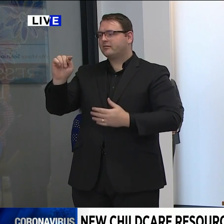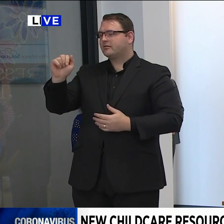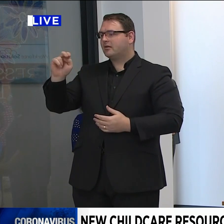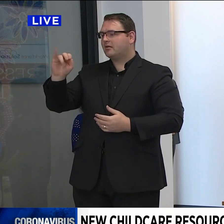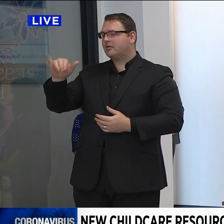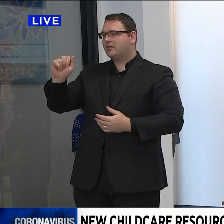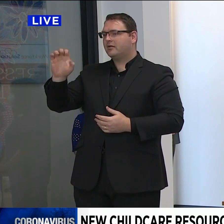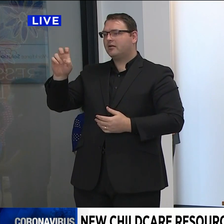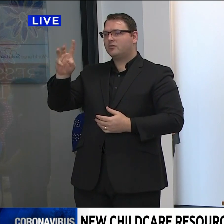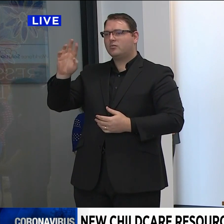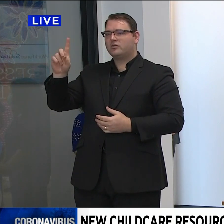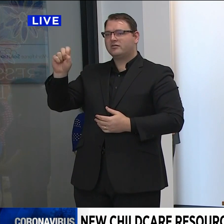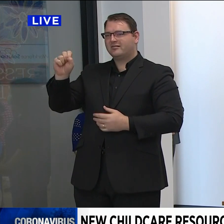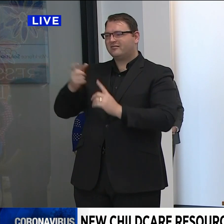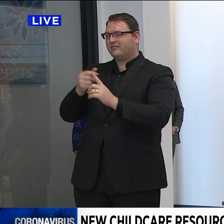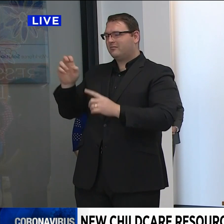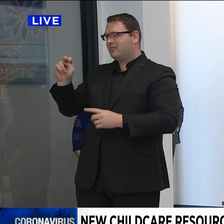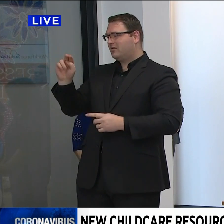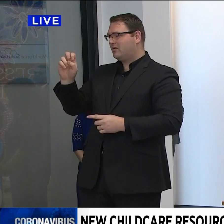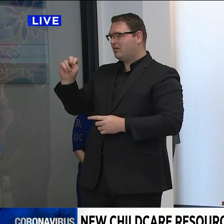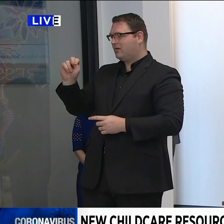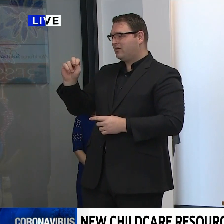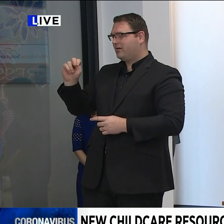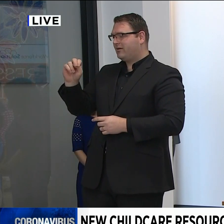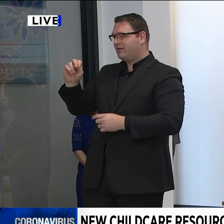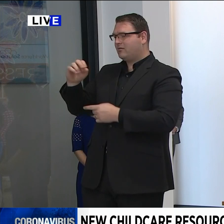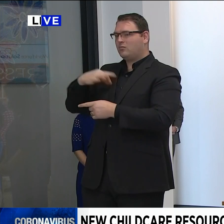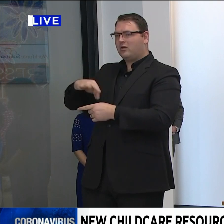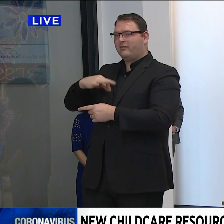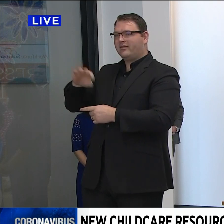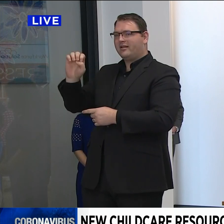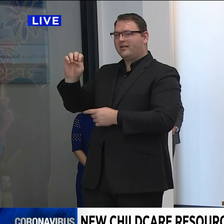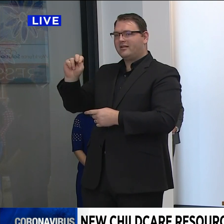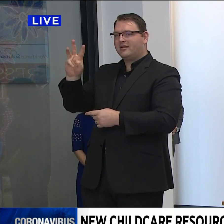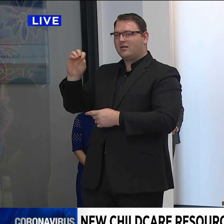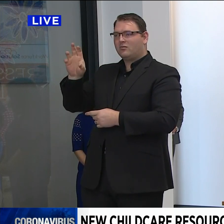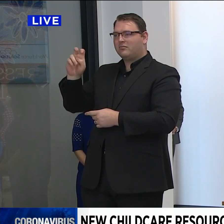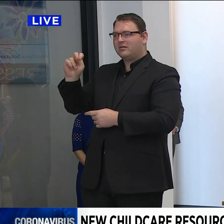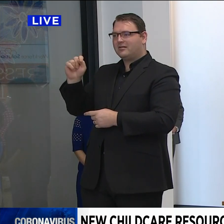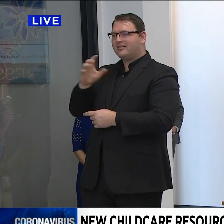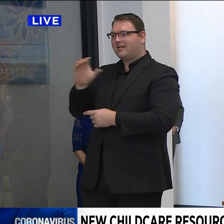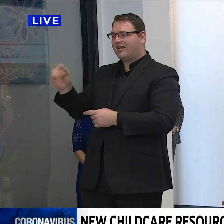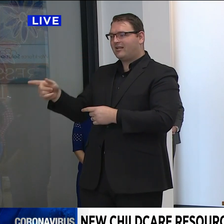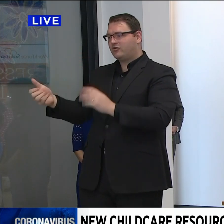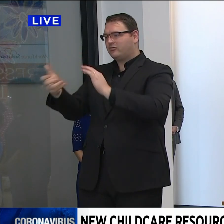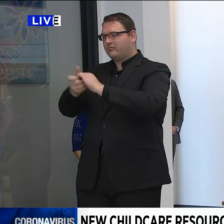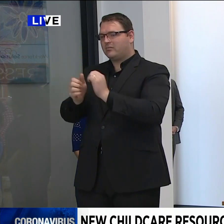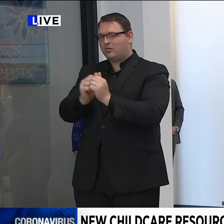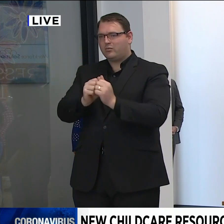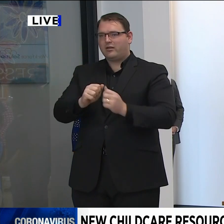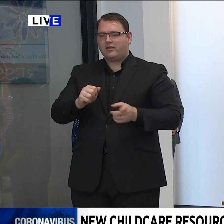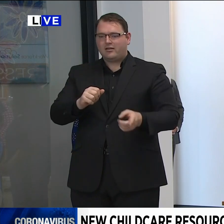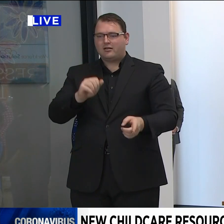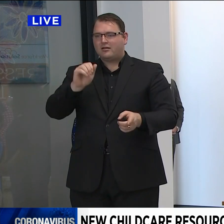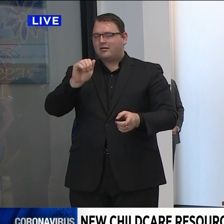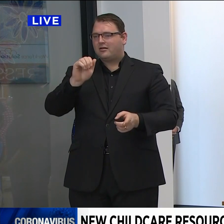similar probe. Graham any other place in the United States I place in the United States I especially want to thank especially want to thank at which program officer from at which program officer from the the Houston endowment has worked